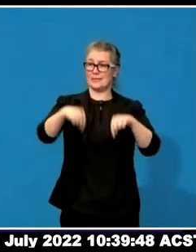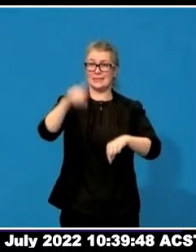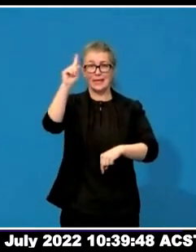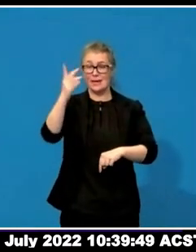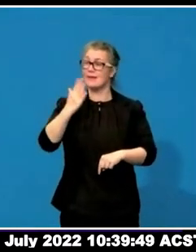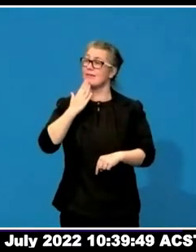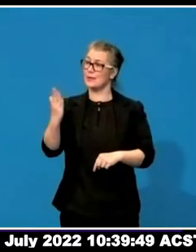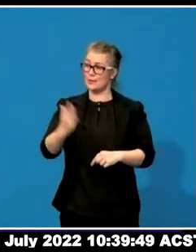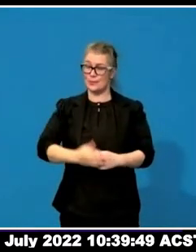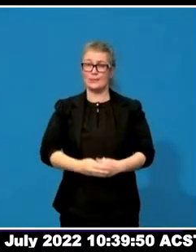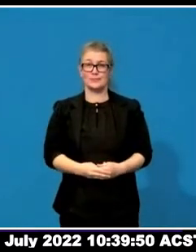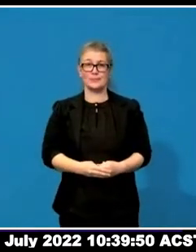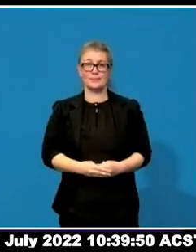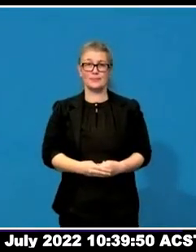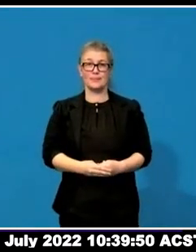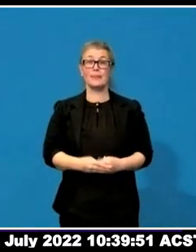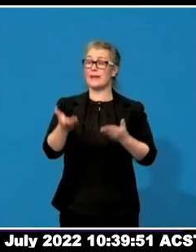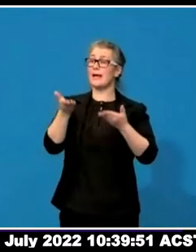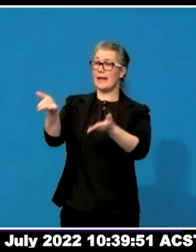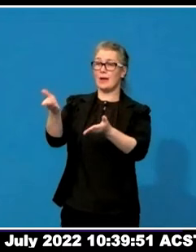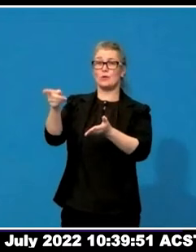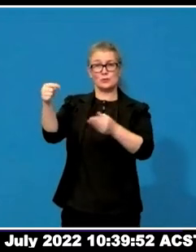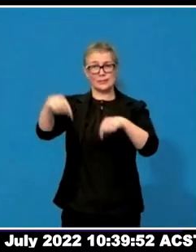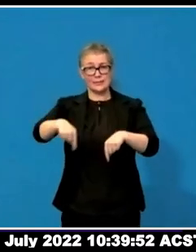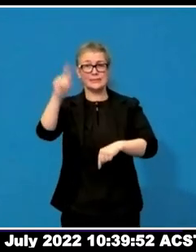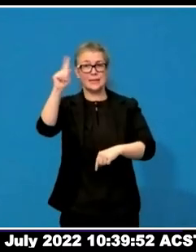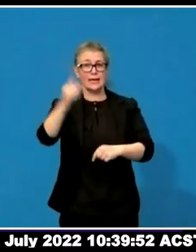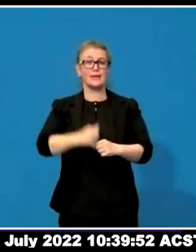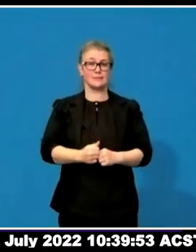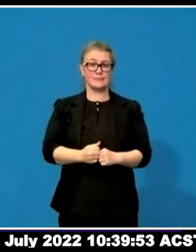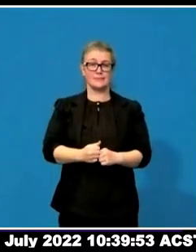That leave has been granted already so there is no need for a further grant of leave.